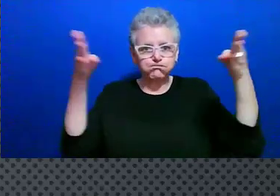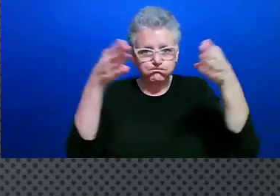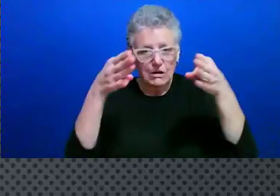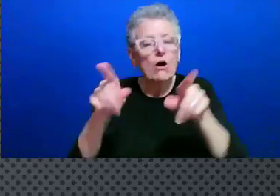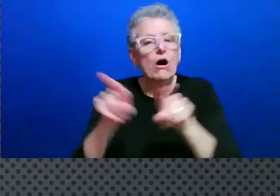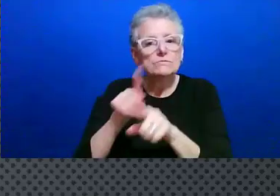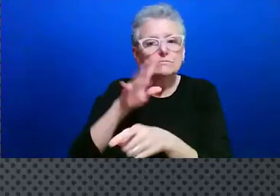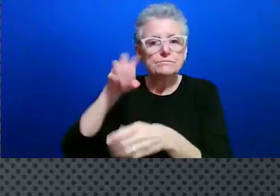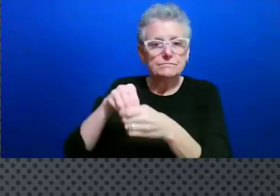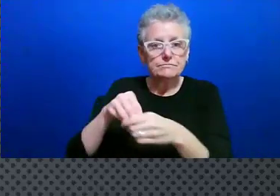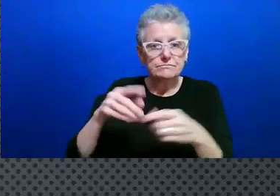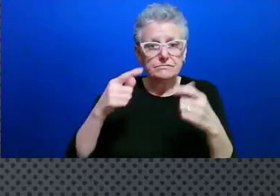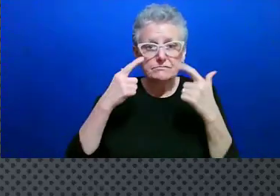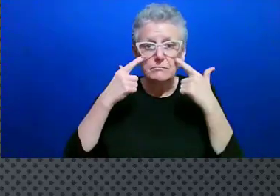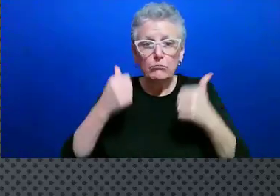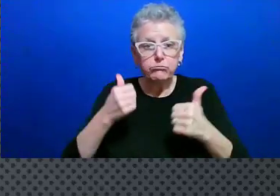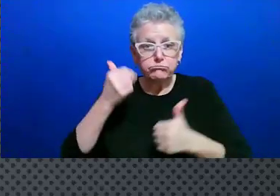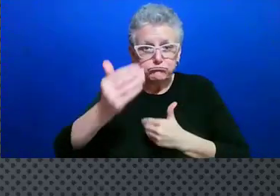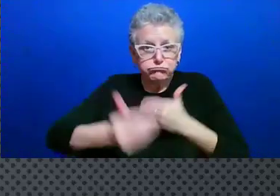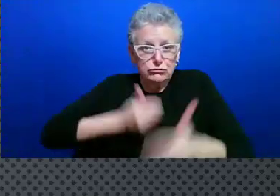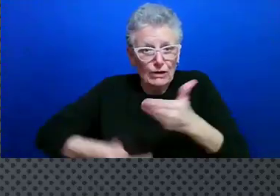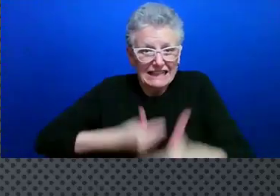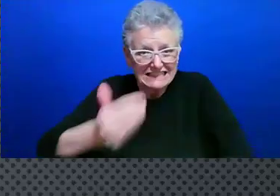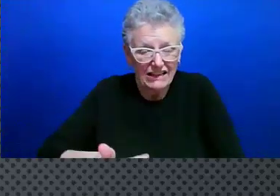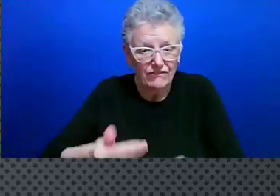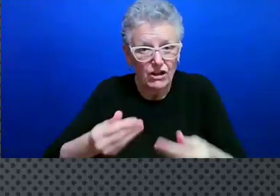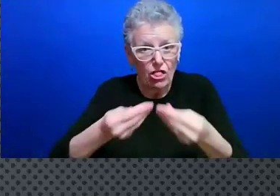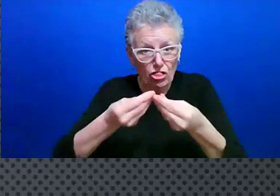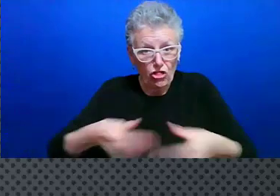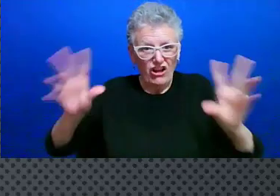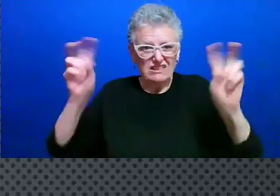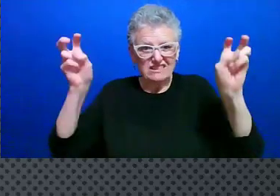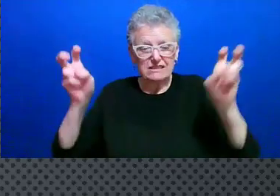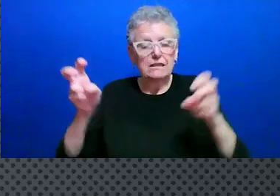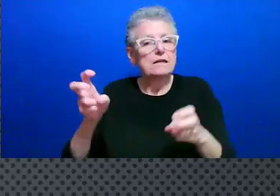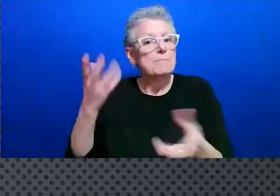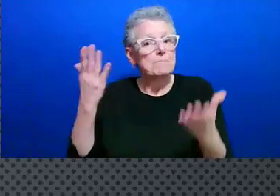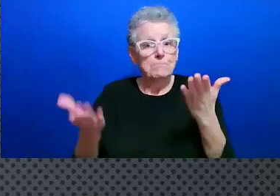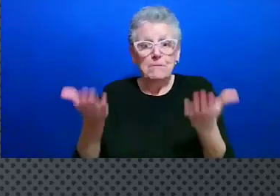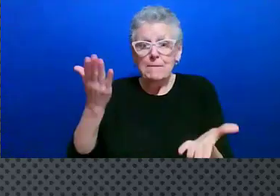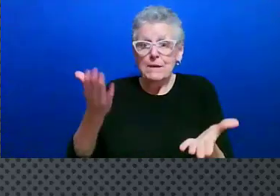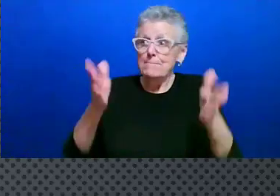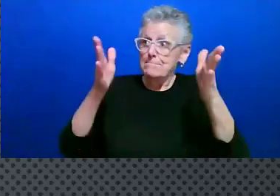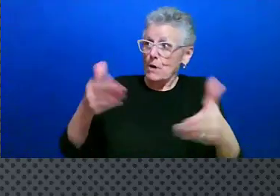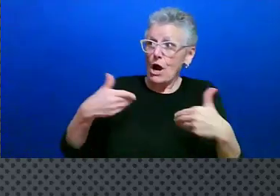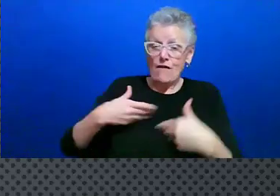progressive losses. So someone might have very good vision now, but you know,